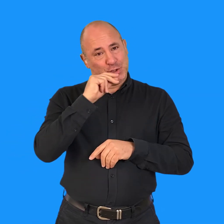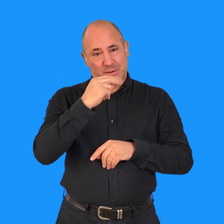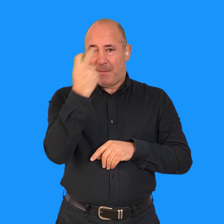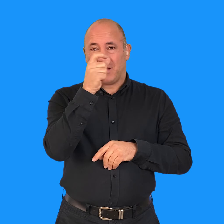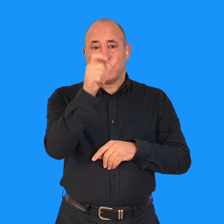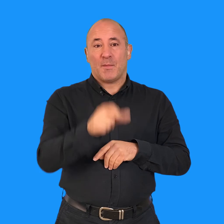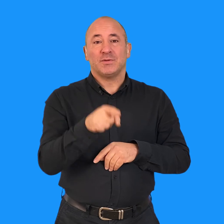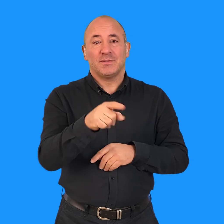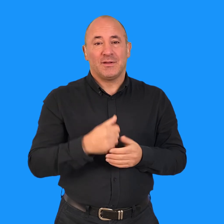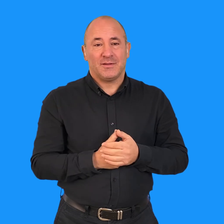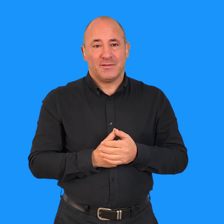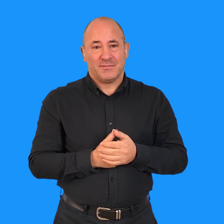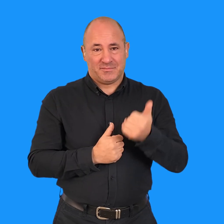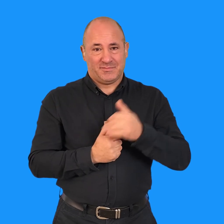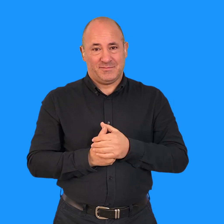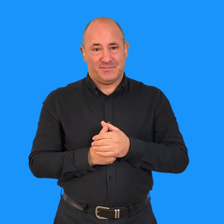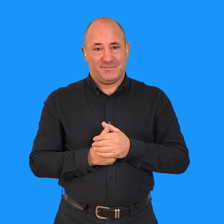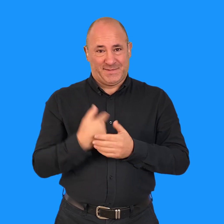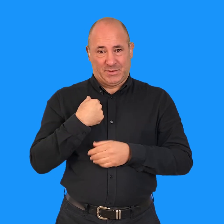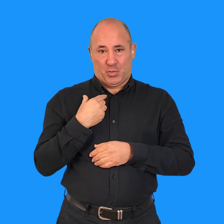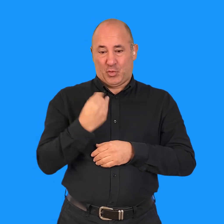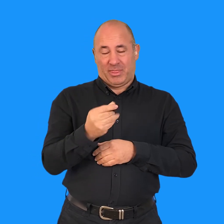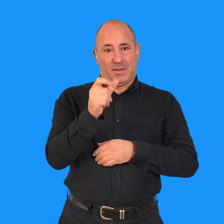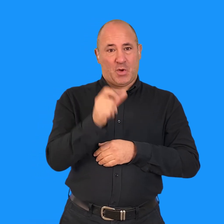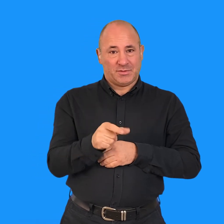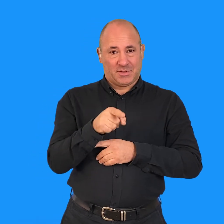it was an English speaking blind person.